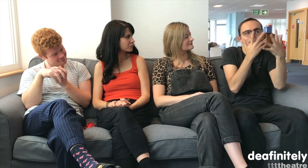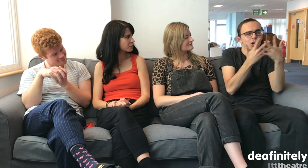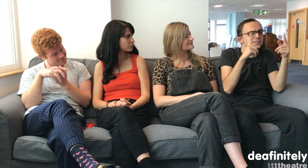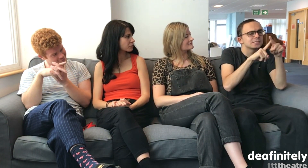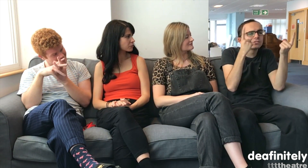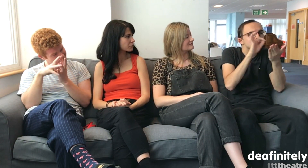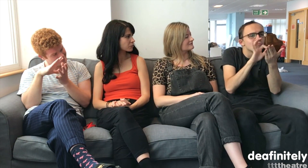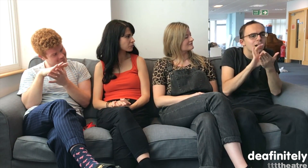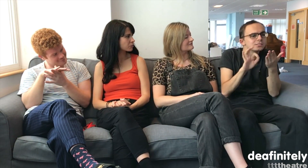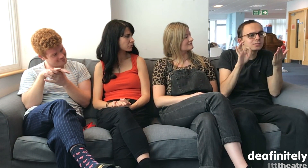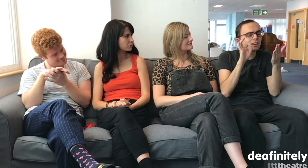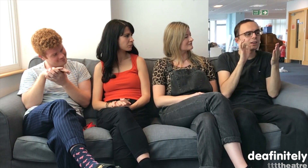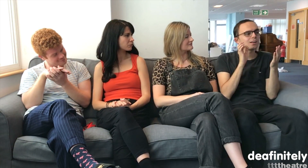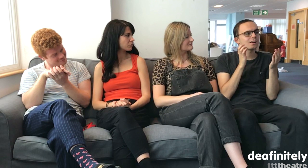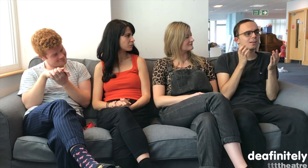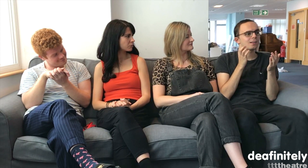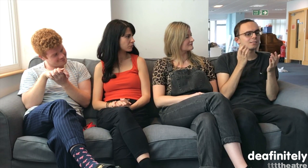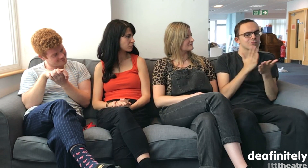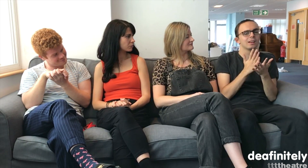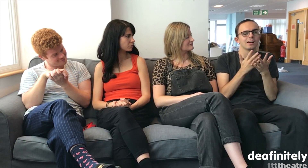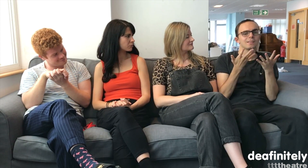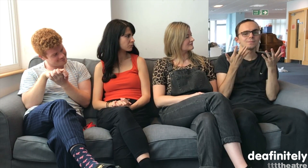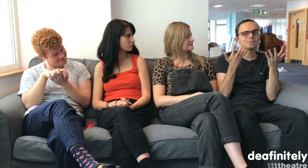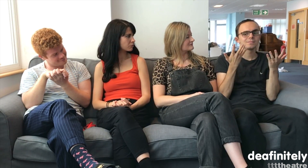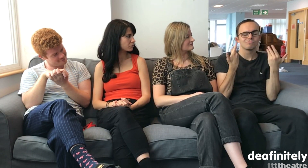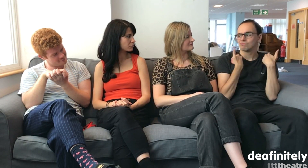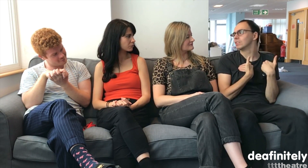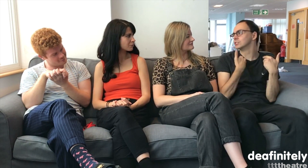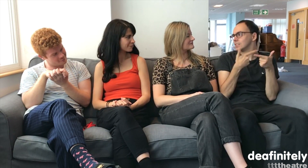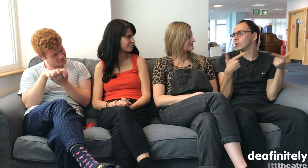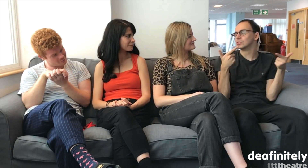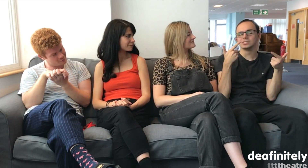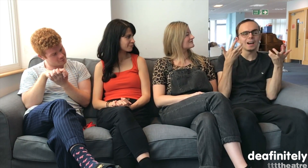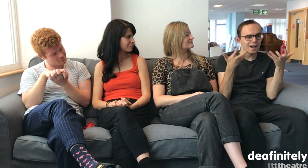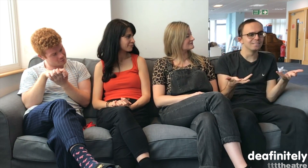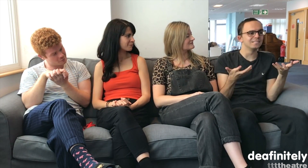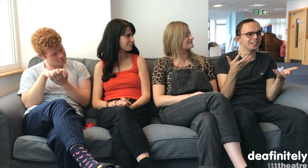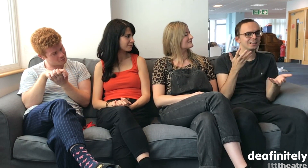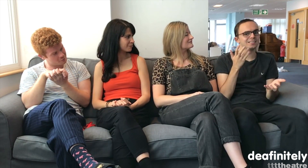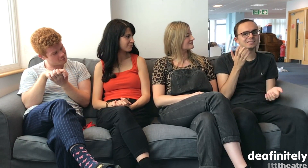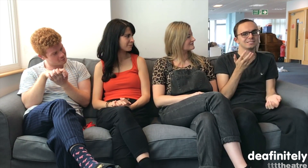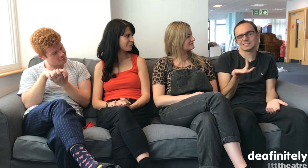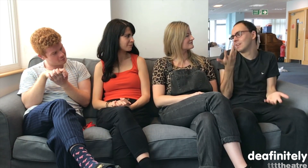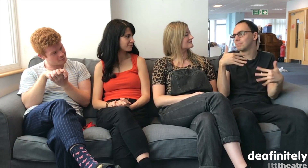writing and yeah it's just a huge depth of language also the crew and all of us